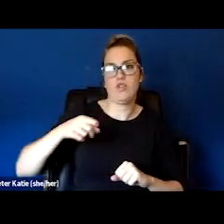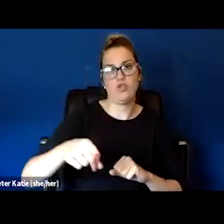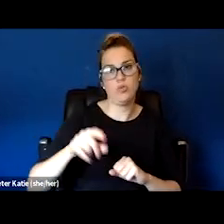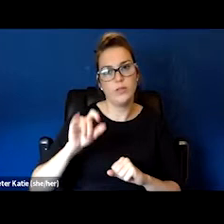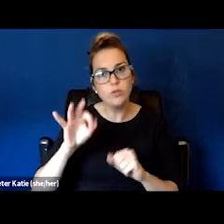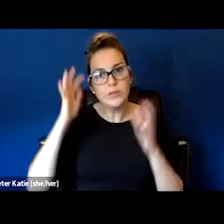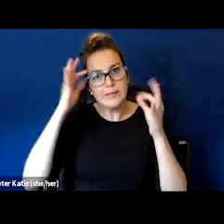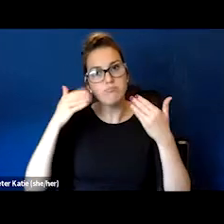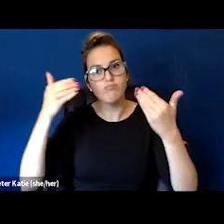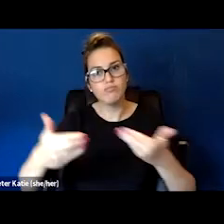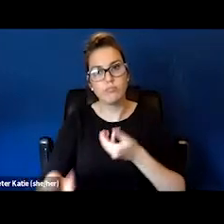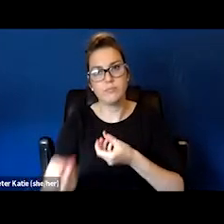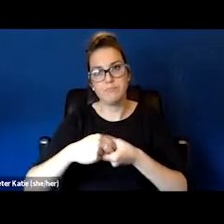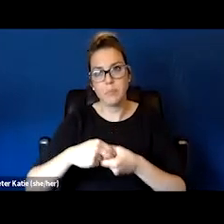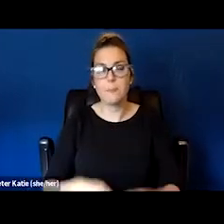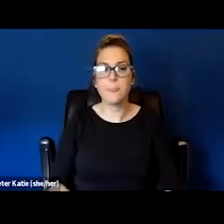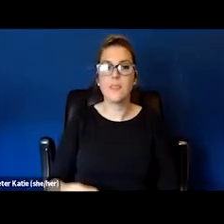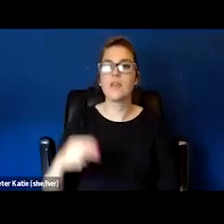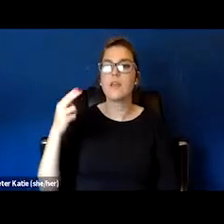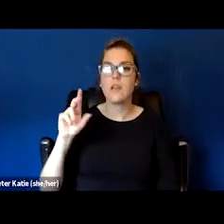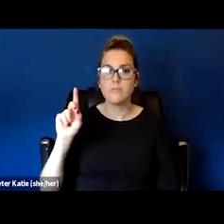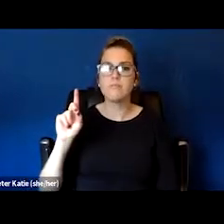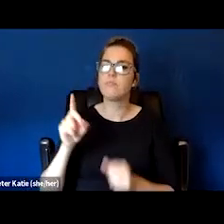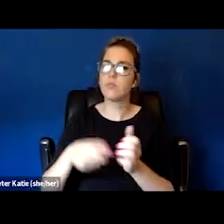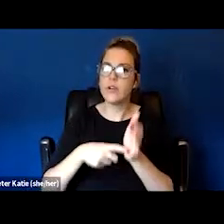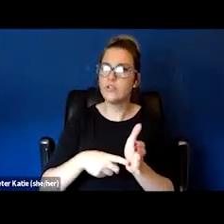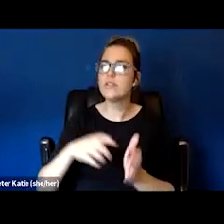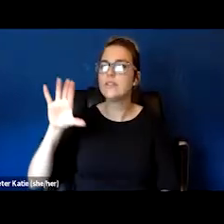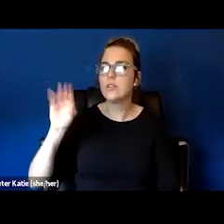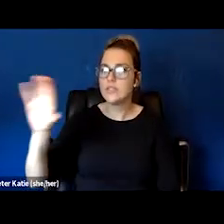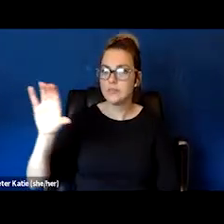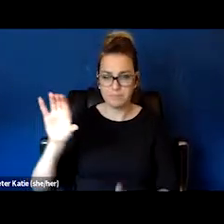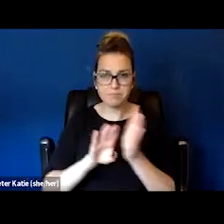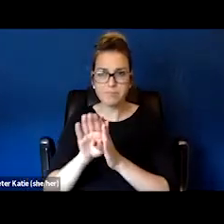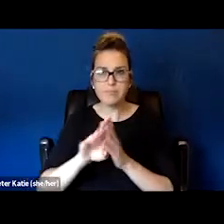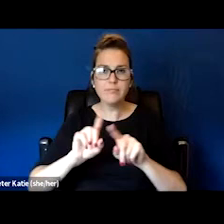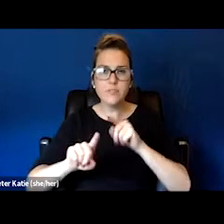Finally, HUD requires CoCs to develop certain processes, including a Coordinated Entry system,